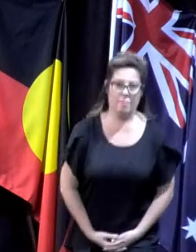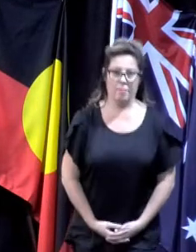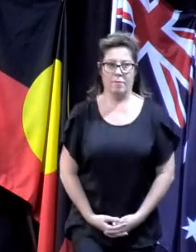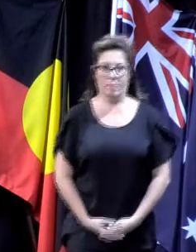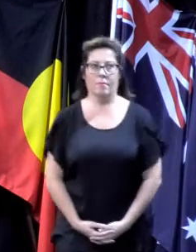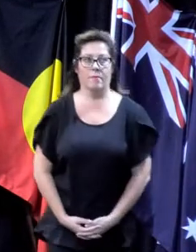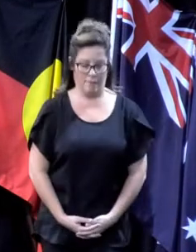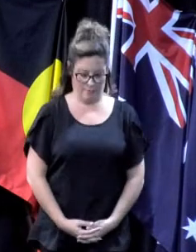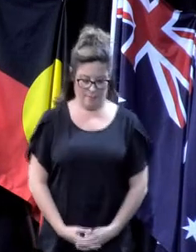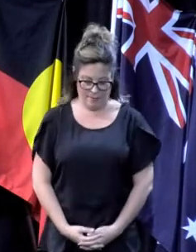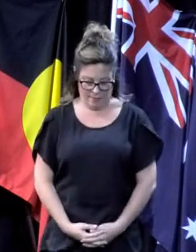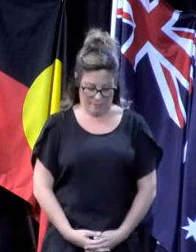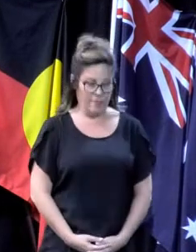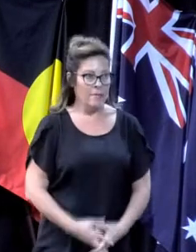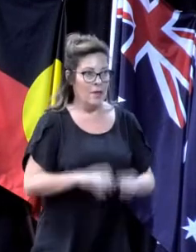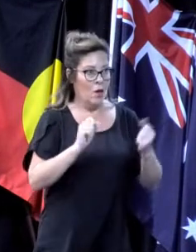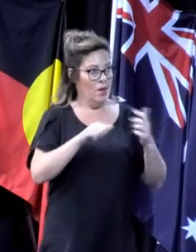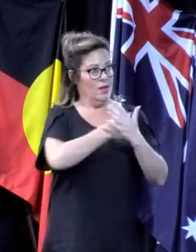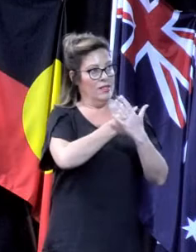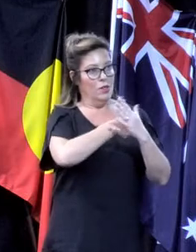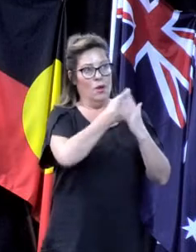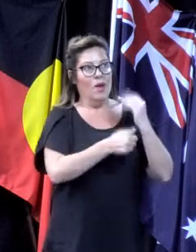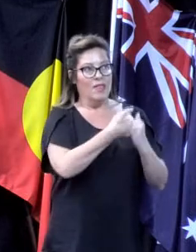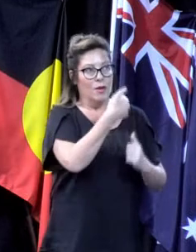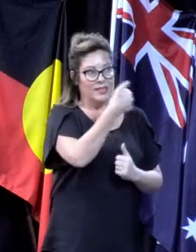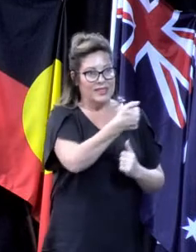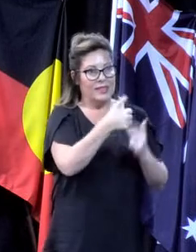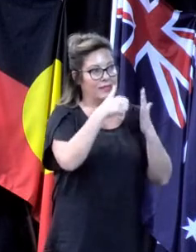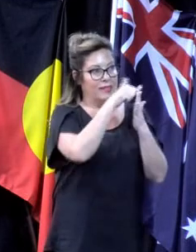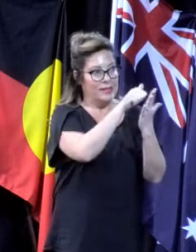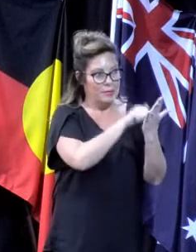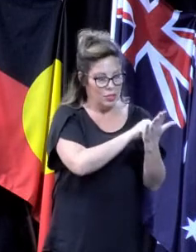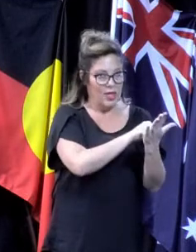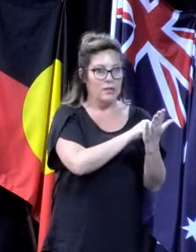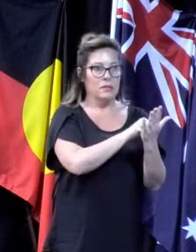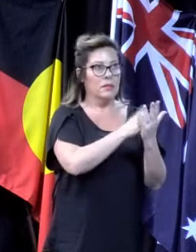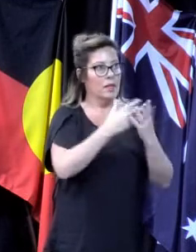When you then go on to your Master's of Inclusive Education, do they carry across as credit or start again?